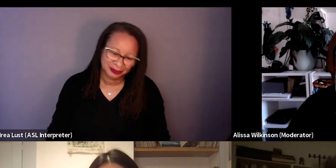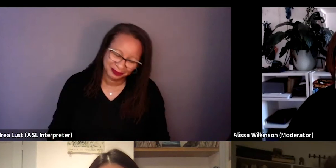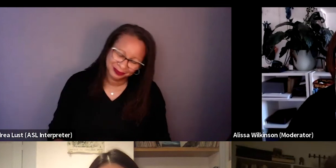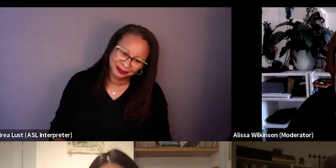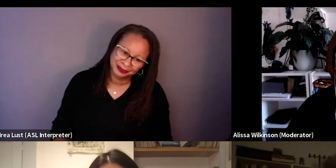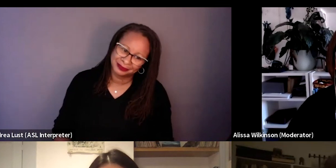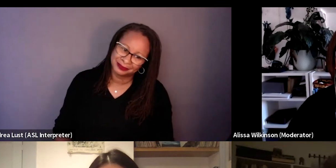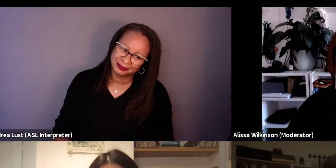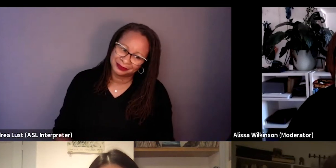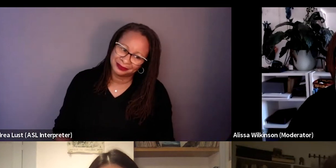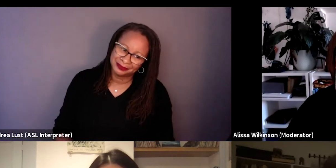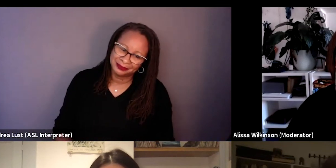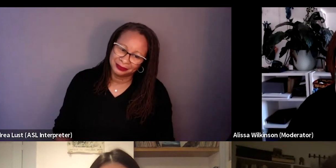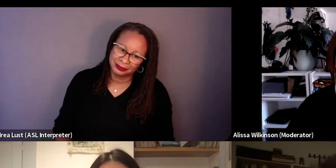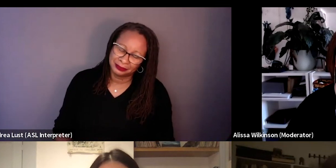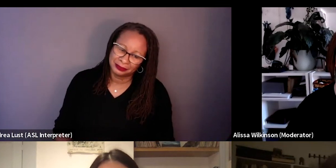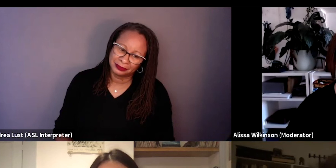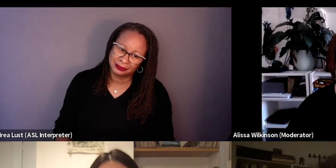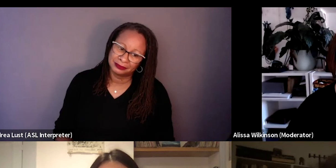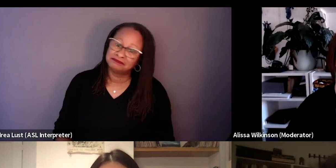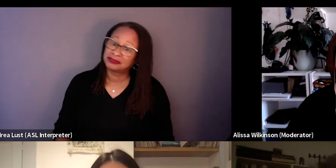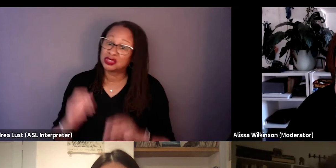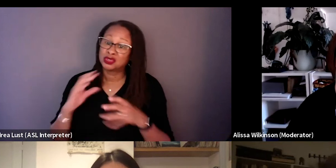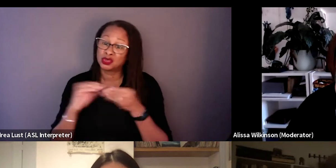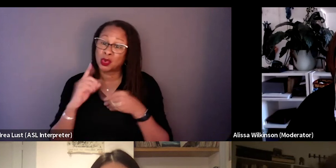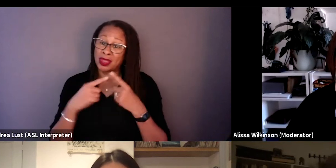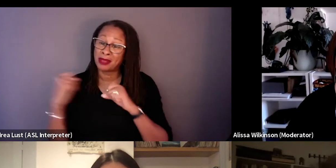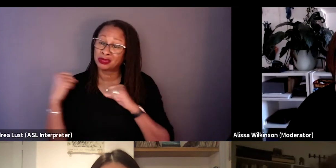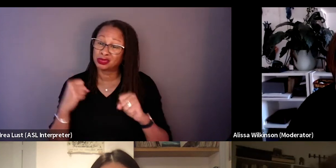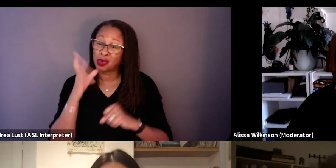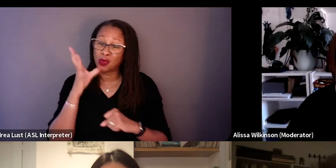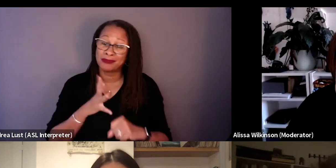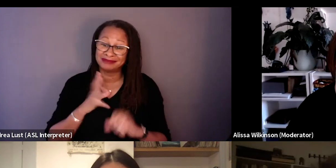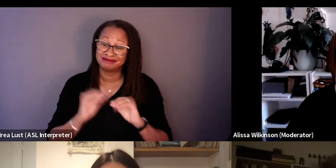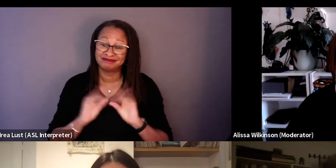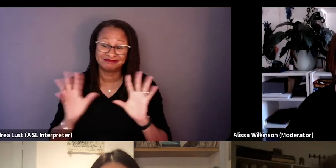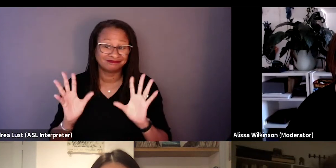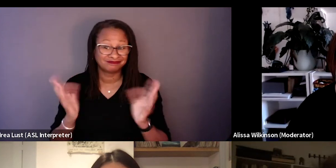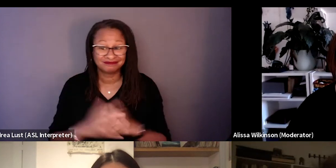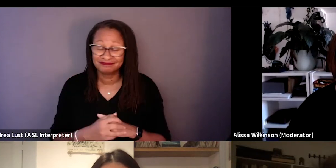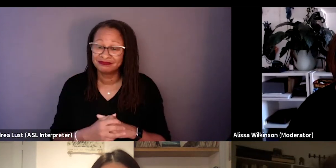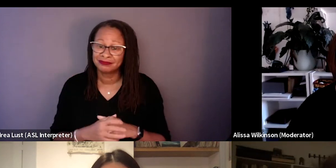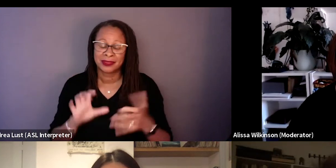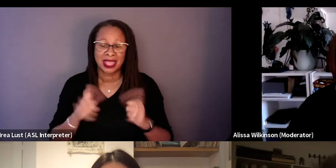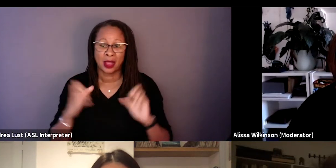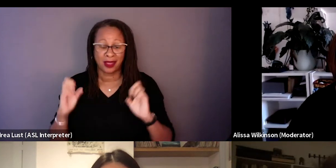And it's a story about a strong woman. It's, and how, how education is needed,